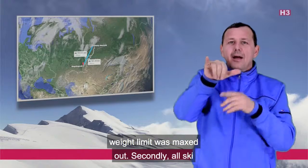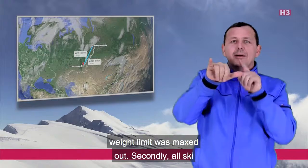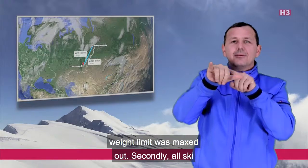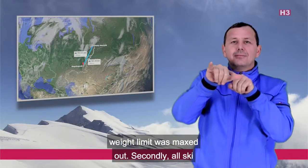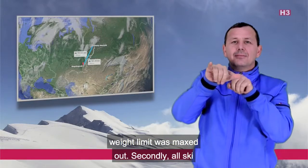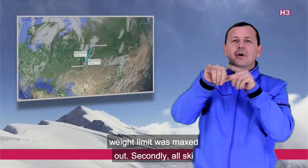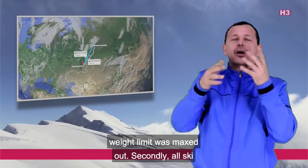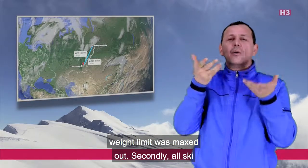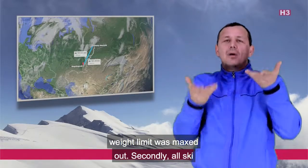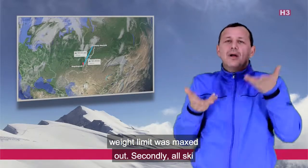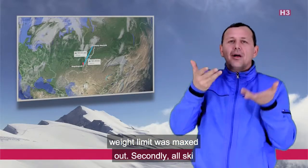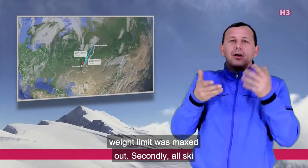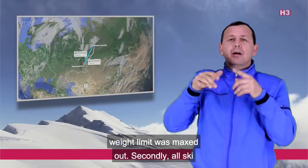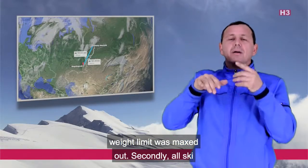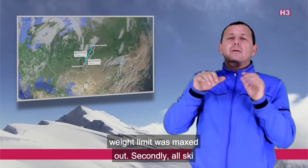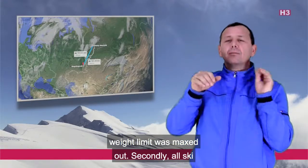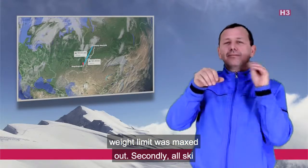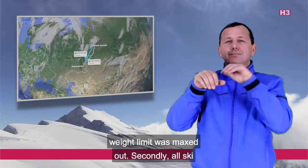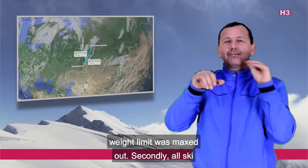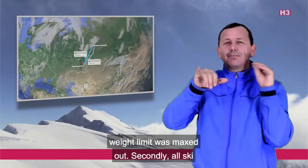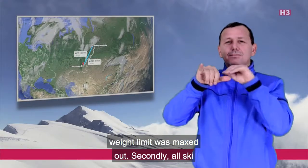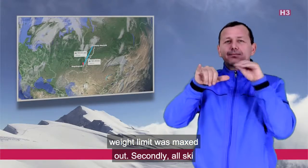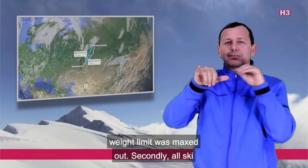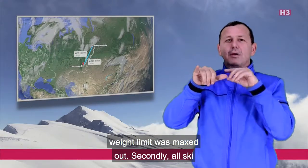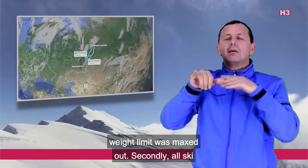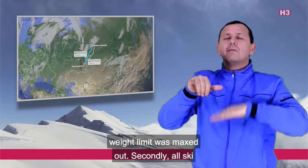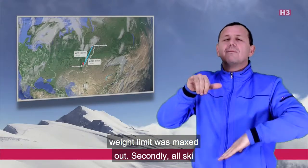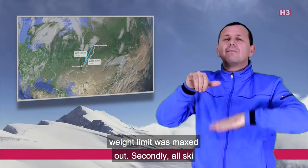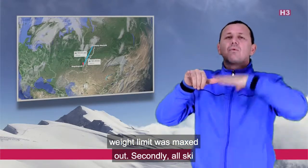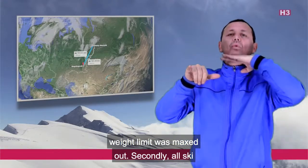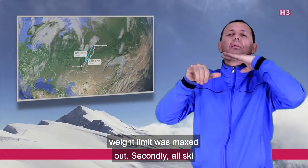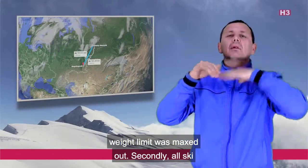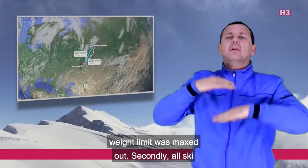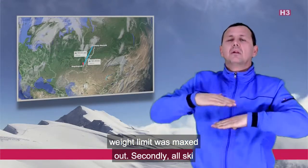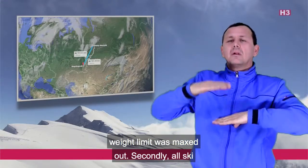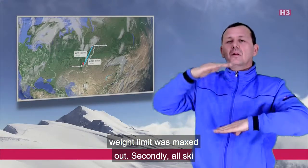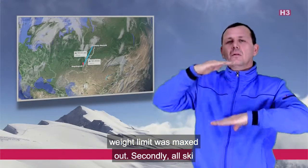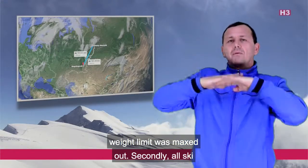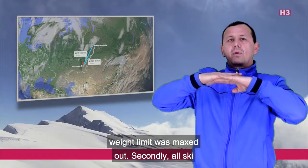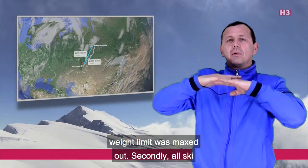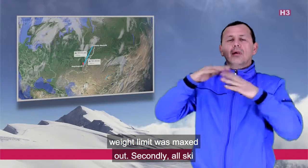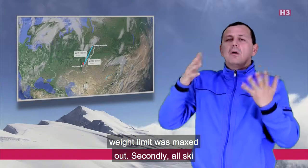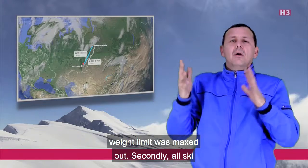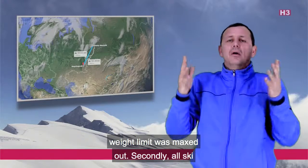weight limit was maxed out. Secondly, all ski